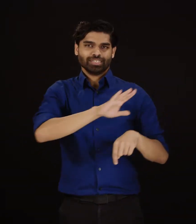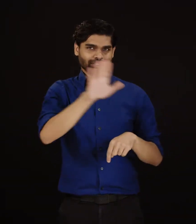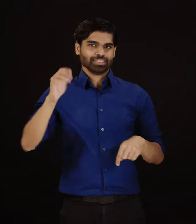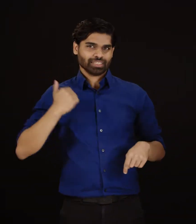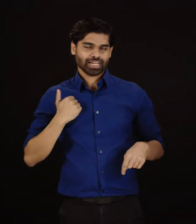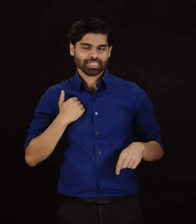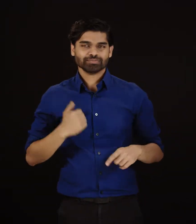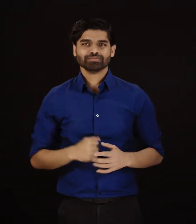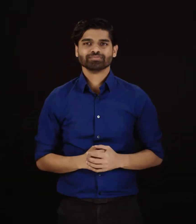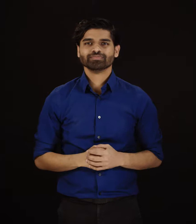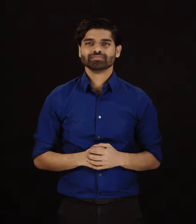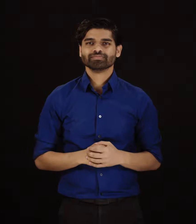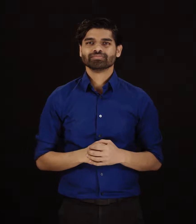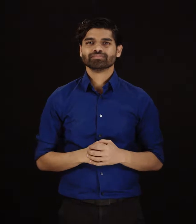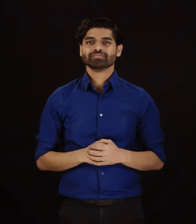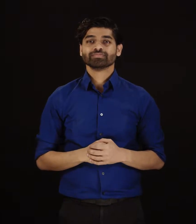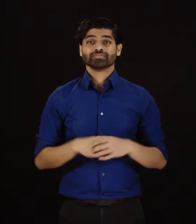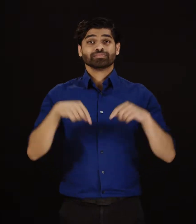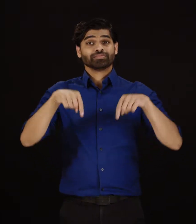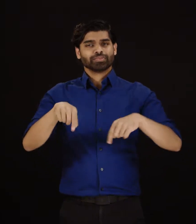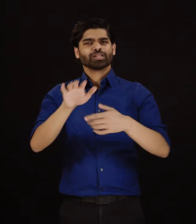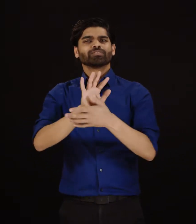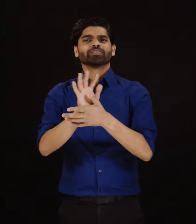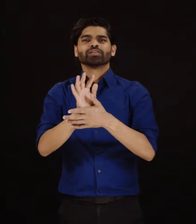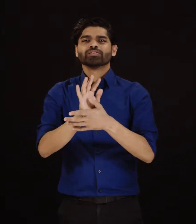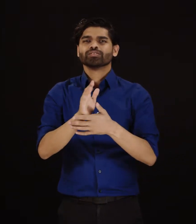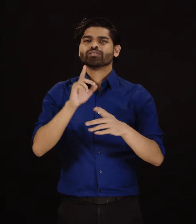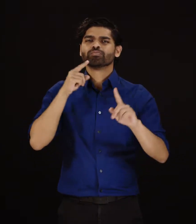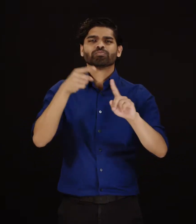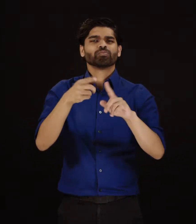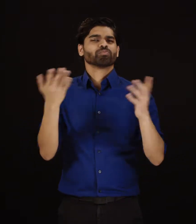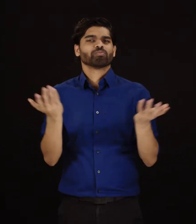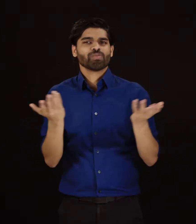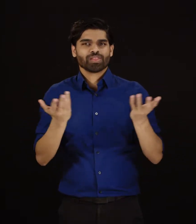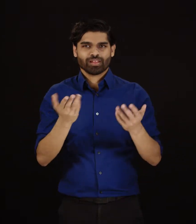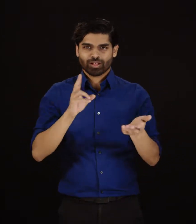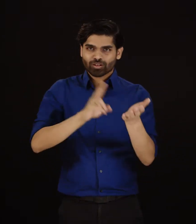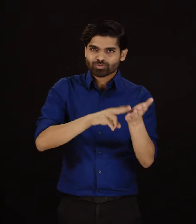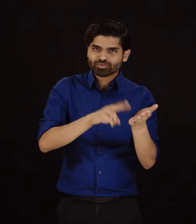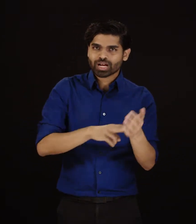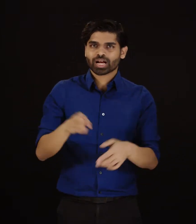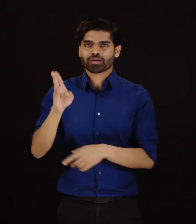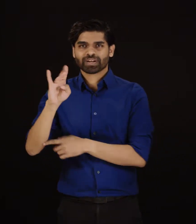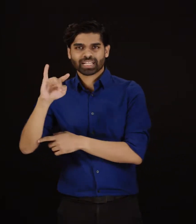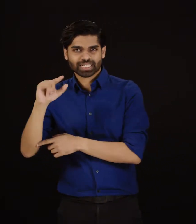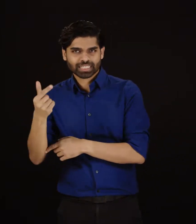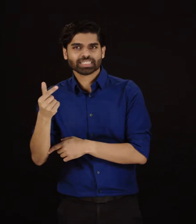Applicable Fees and Charges based on their specific agreement or obligation.